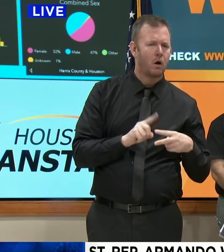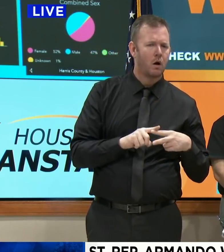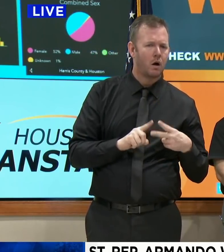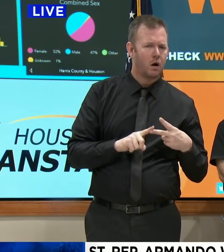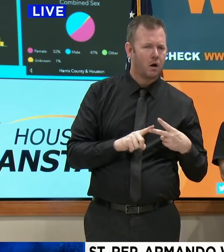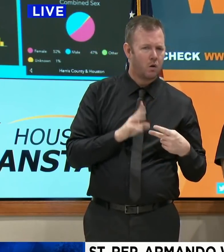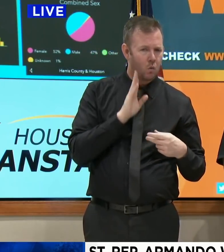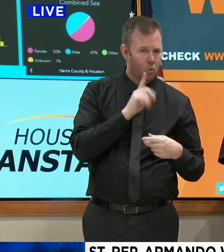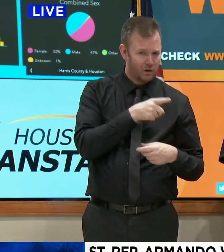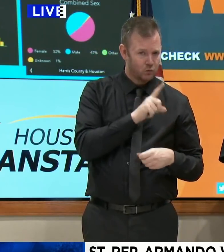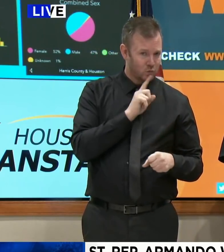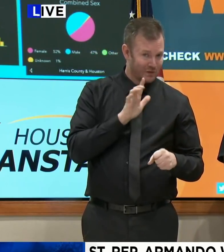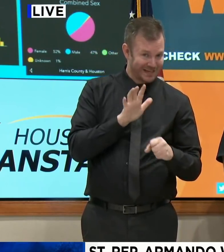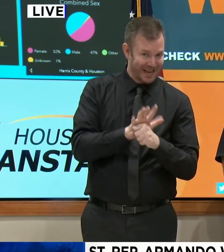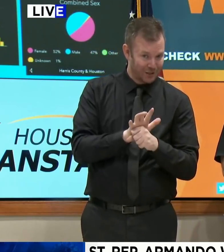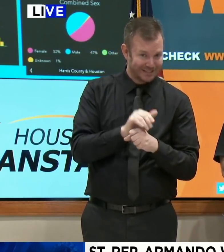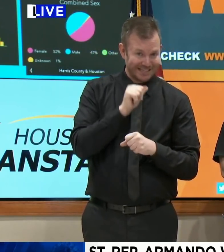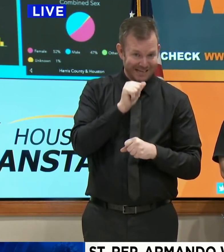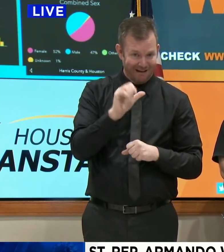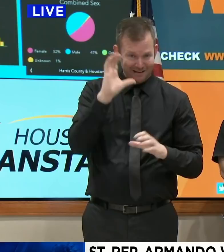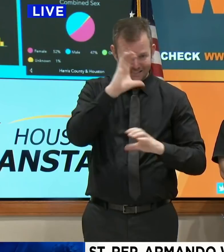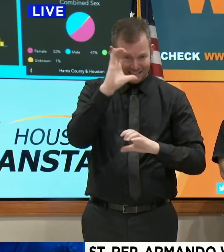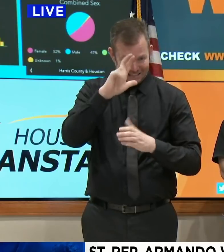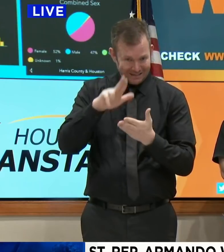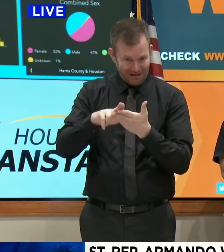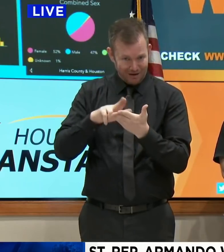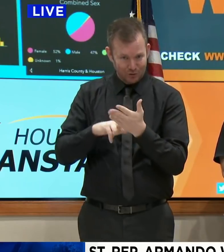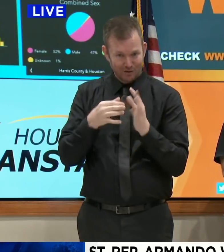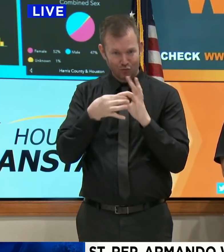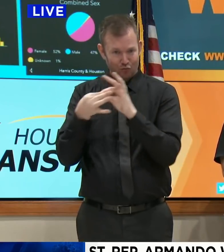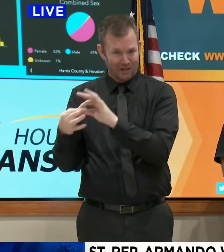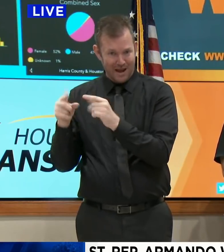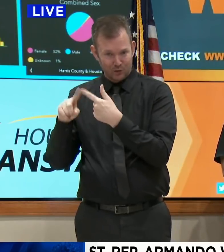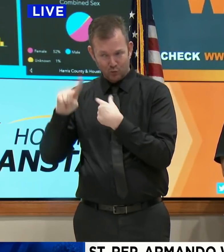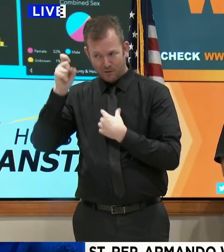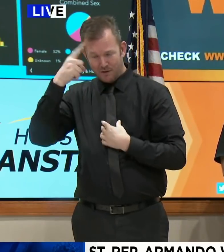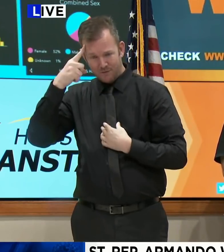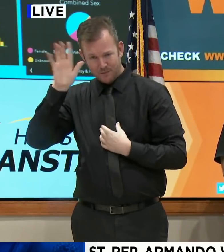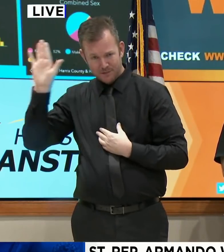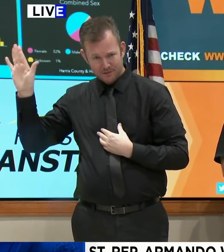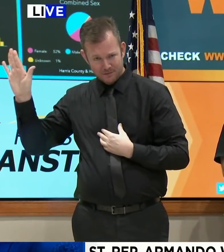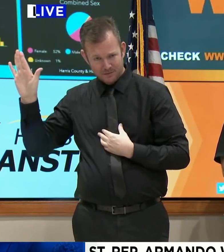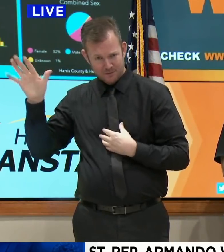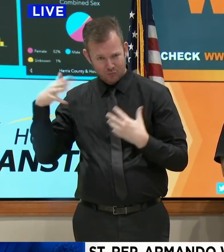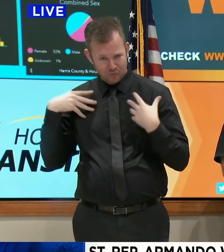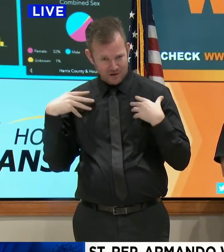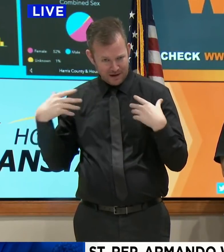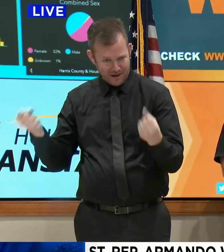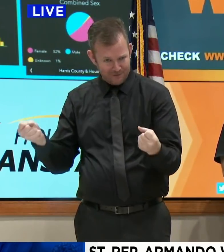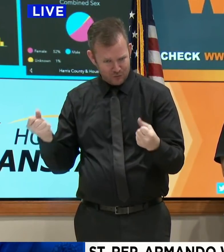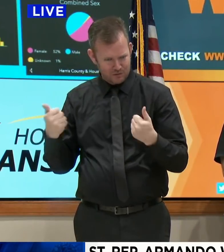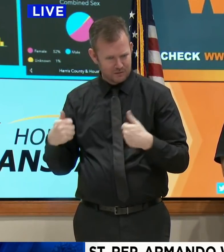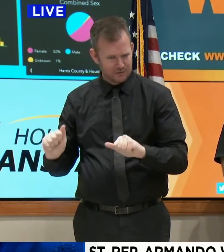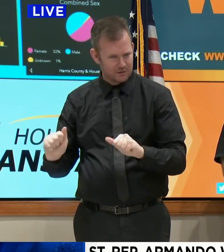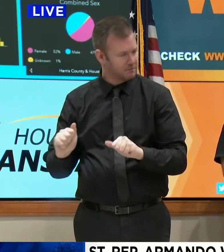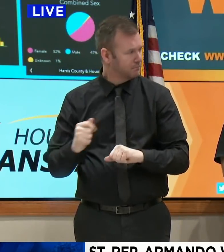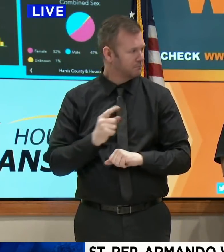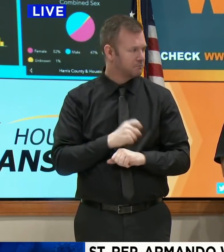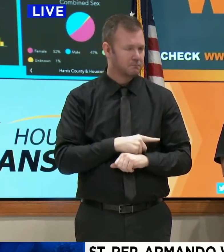follow questions are was the second that. second that. >> It was regarding your law It was regarding your law firm if you will quit your law firm if you will quit your law firm job in will assure that firm job in will assure that hit your law firm one not seek hit your law firm one not seek contracts in relation to any